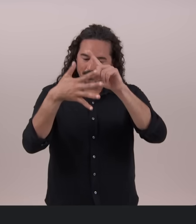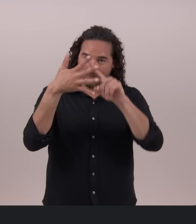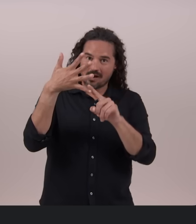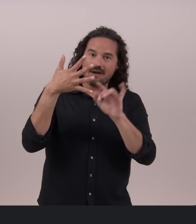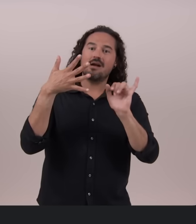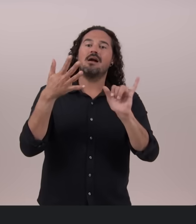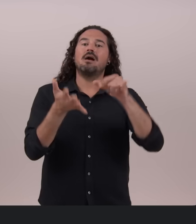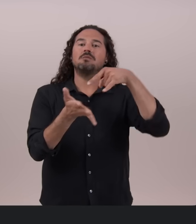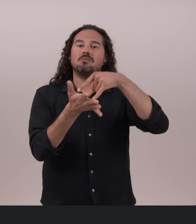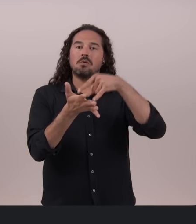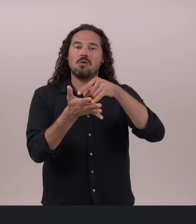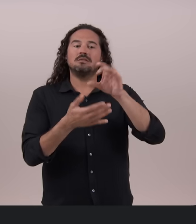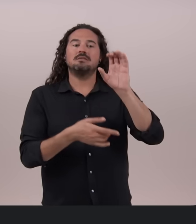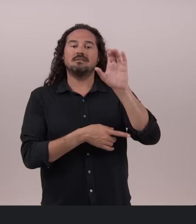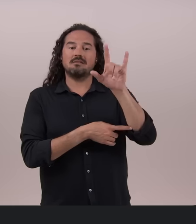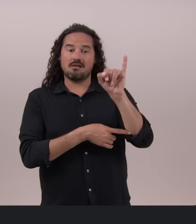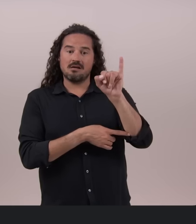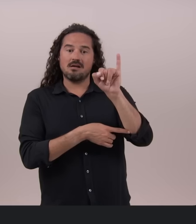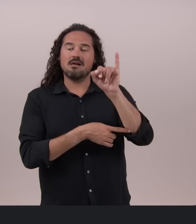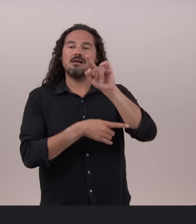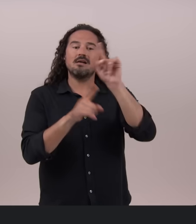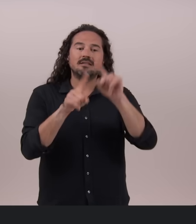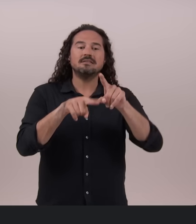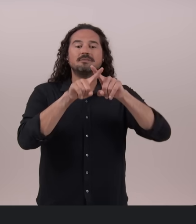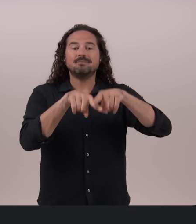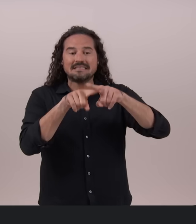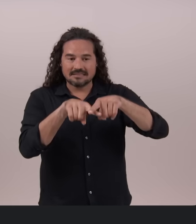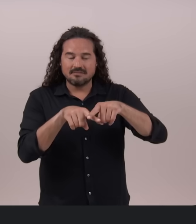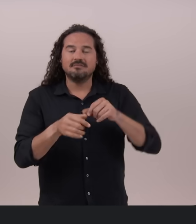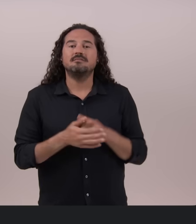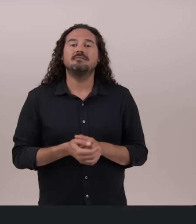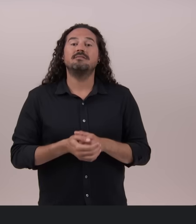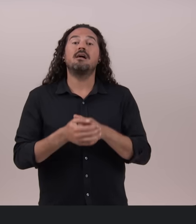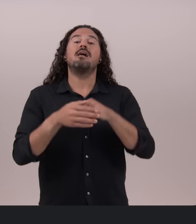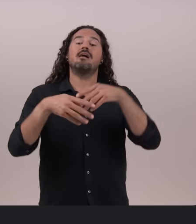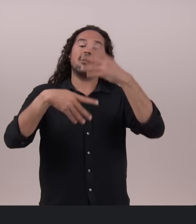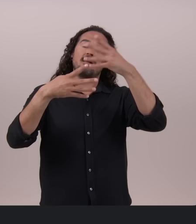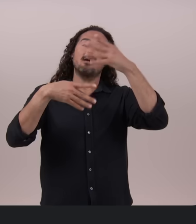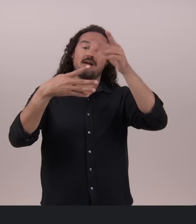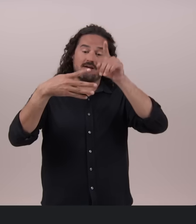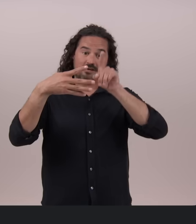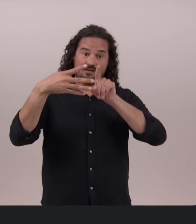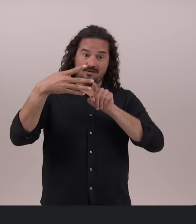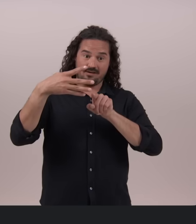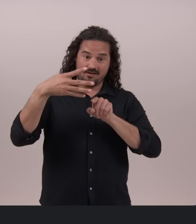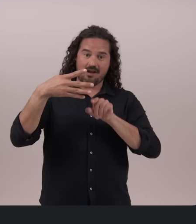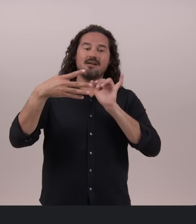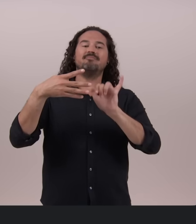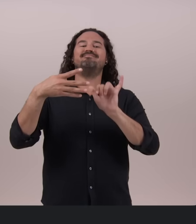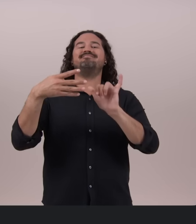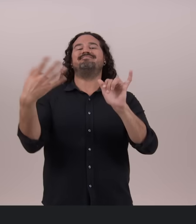versions of dependencies it needs. And a little further, it's also analyzing files